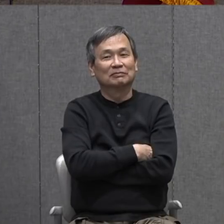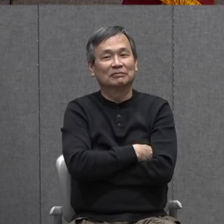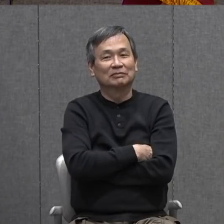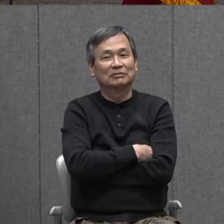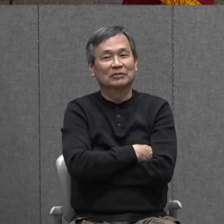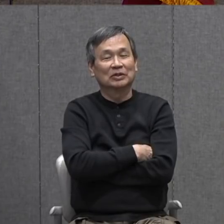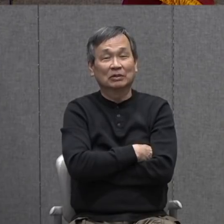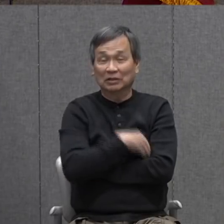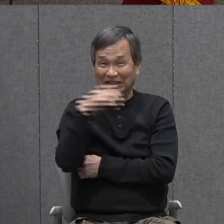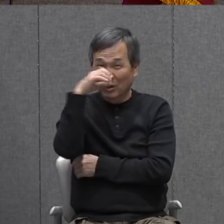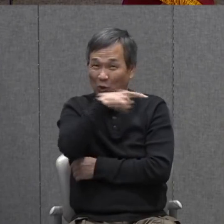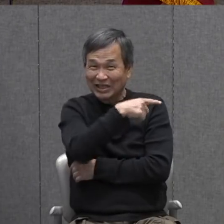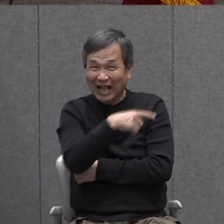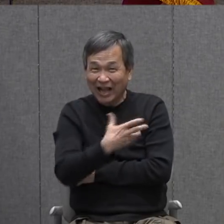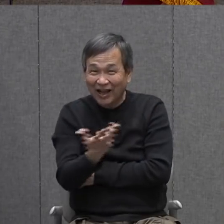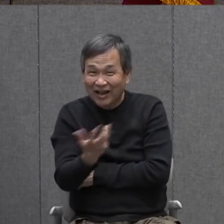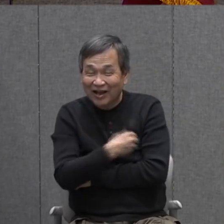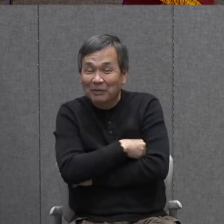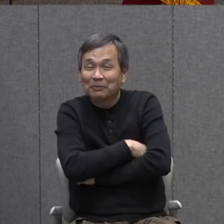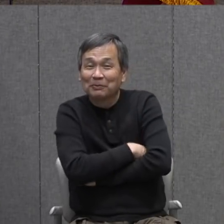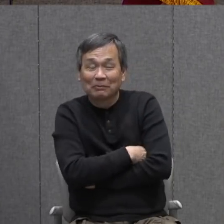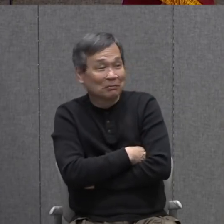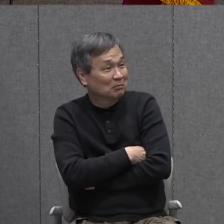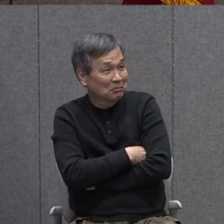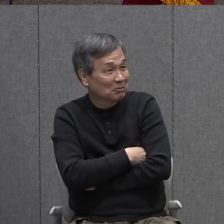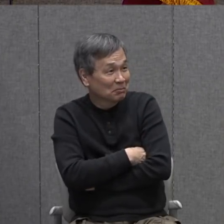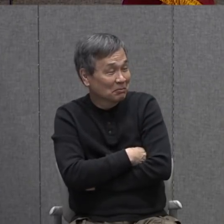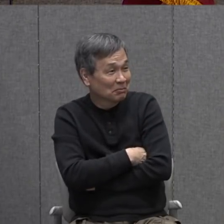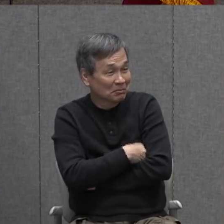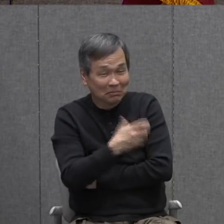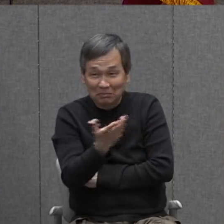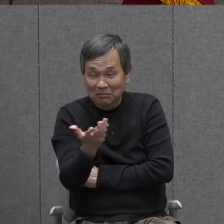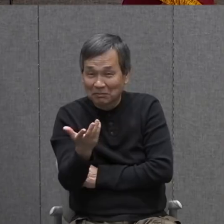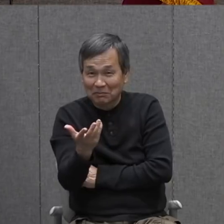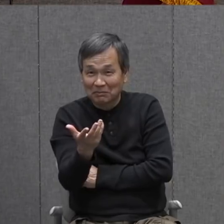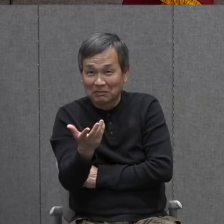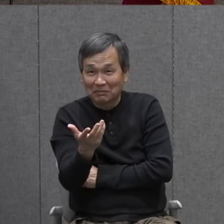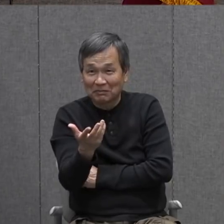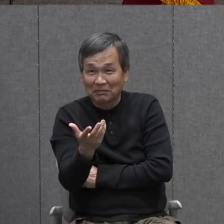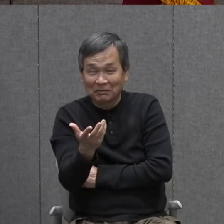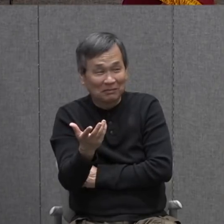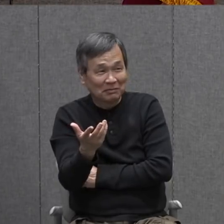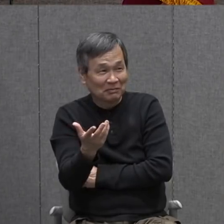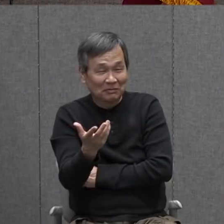Okay, any guesses? No, no, I know, it's not great.